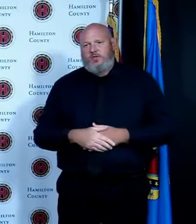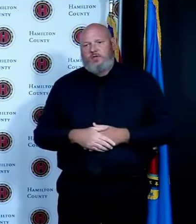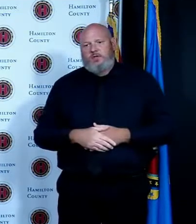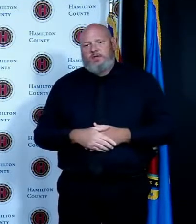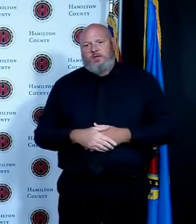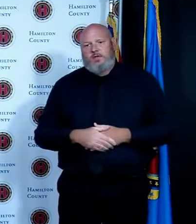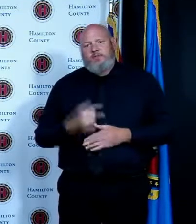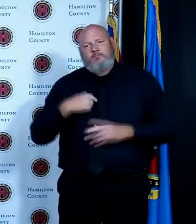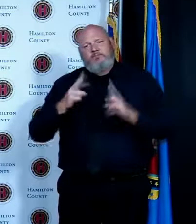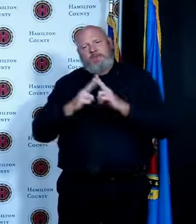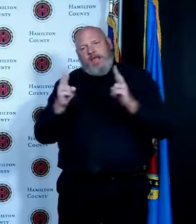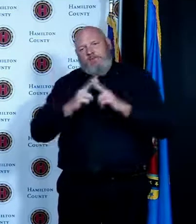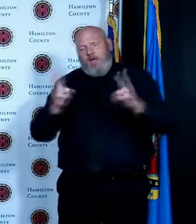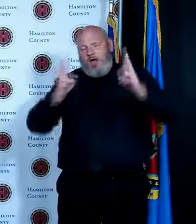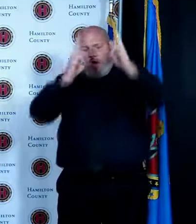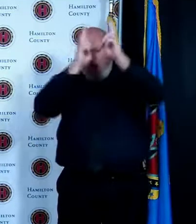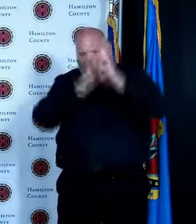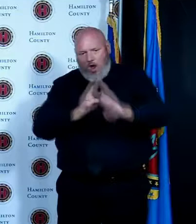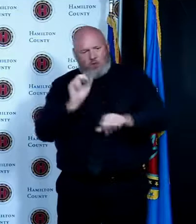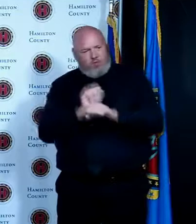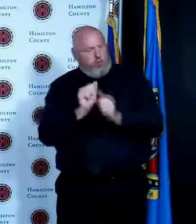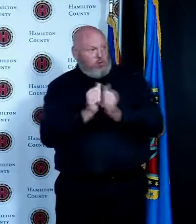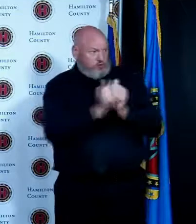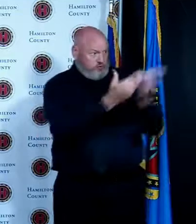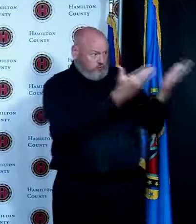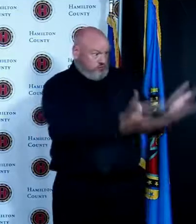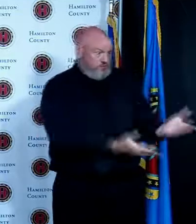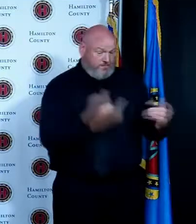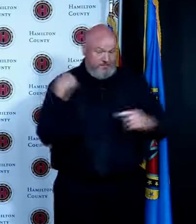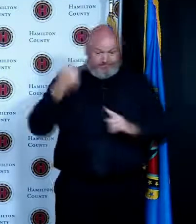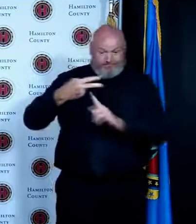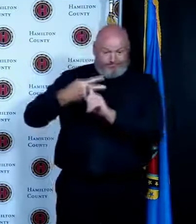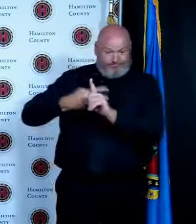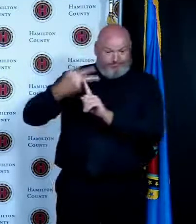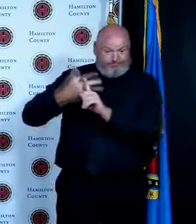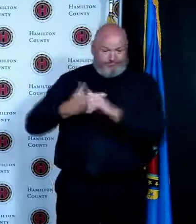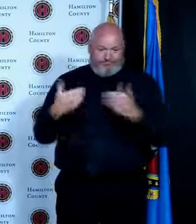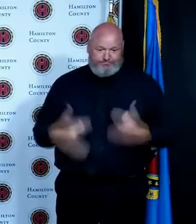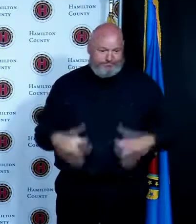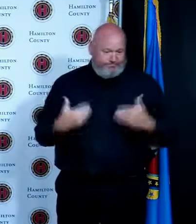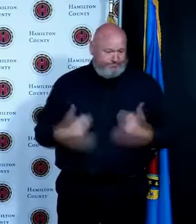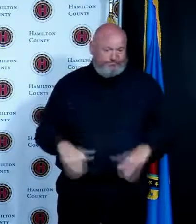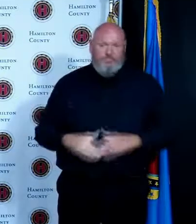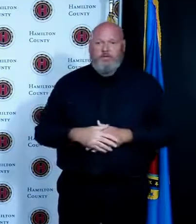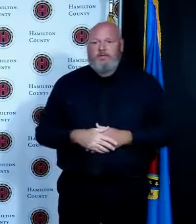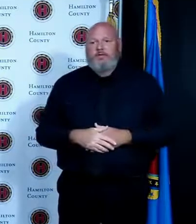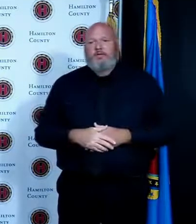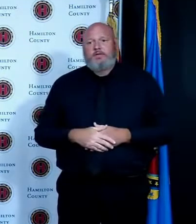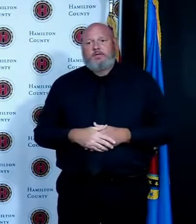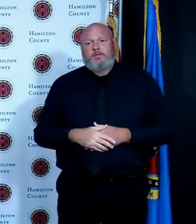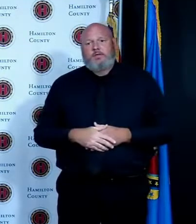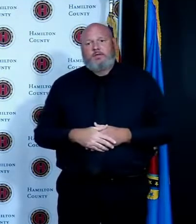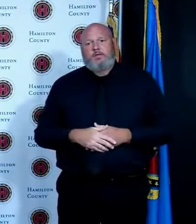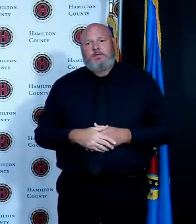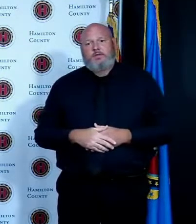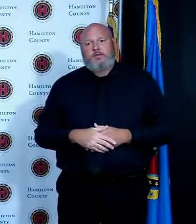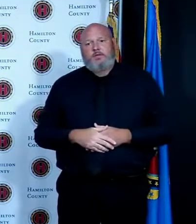through the dynamics of a global pandemic that have hit our community pretty significantly